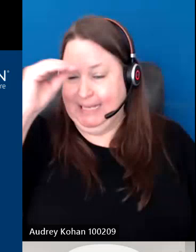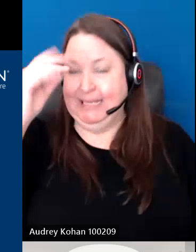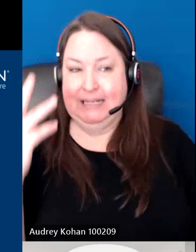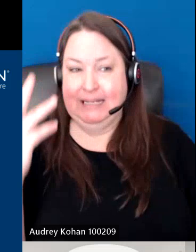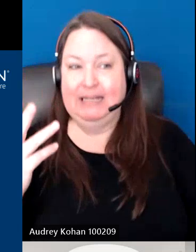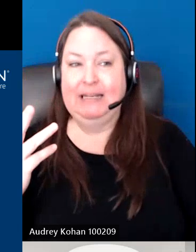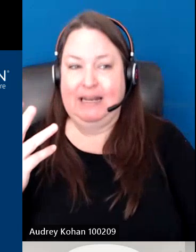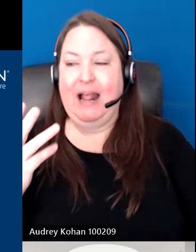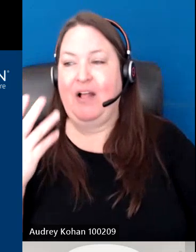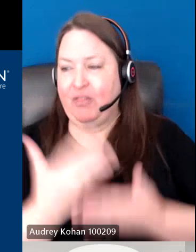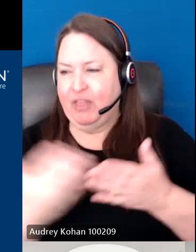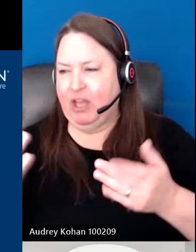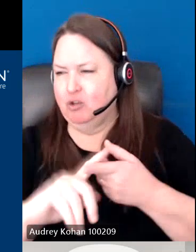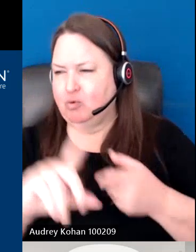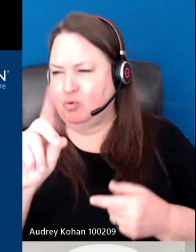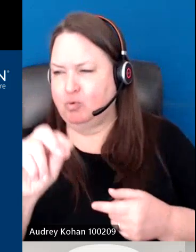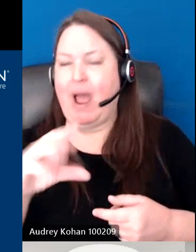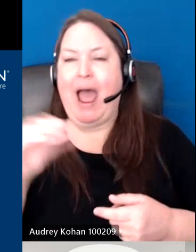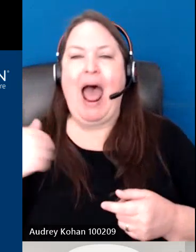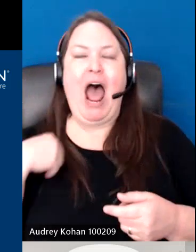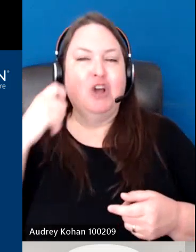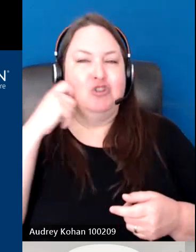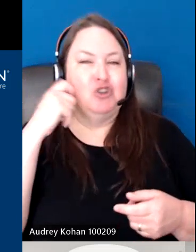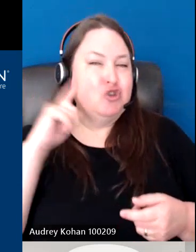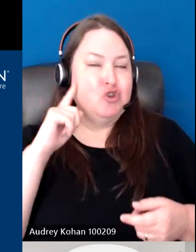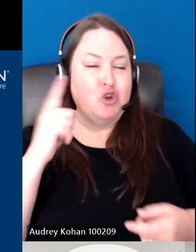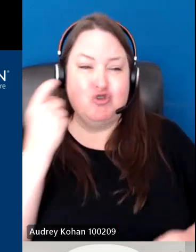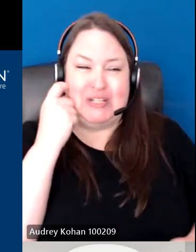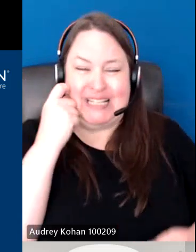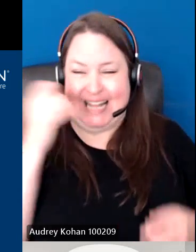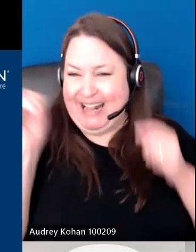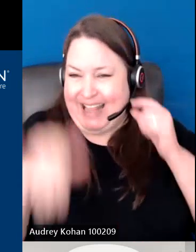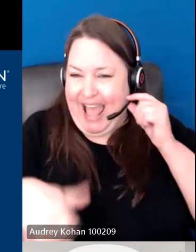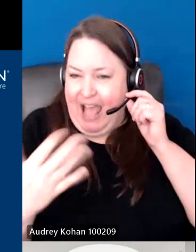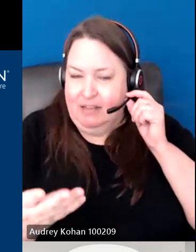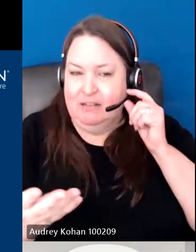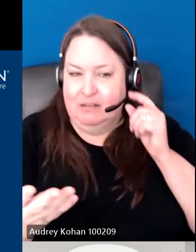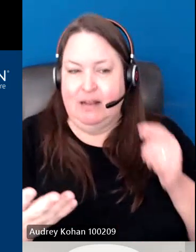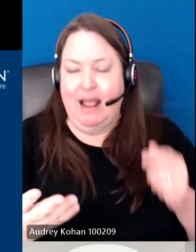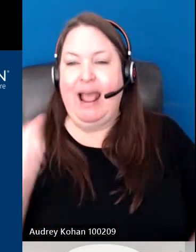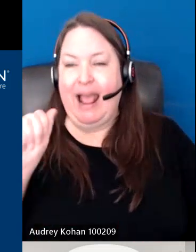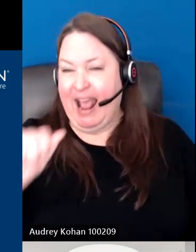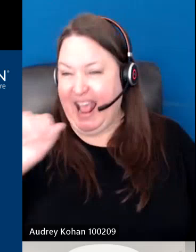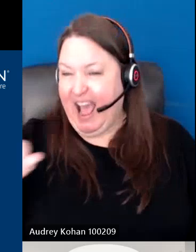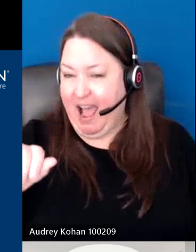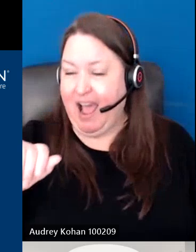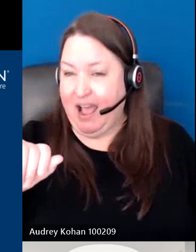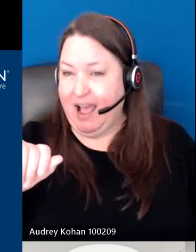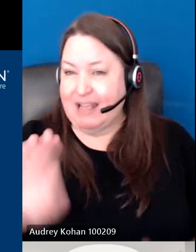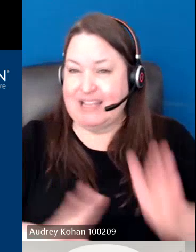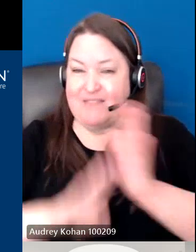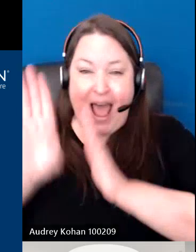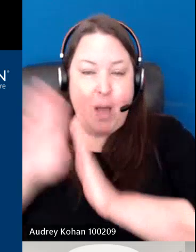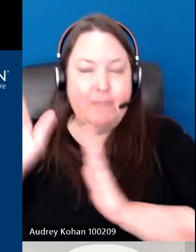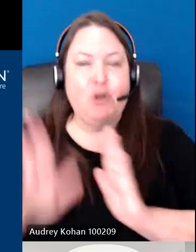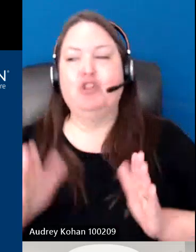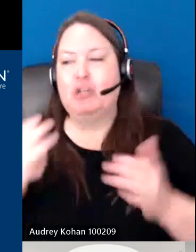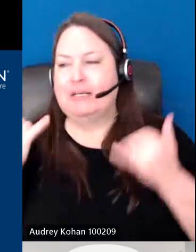uh thing to do and I just heard recently that um AI developers are now also perhaps going to